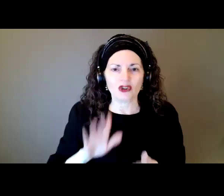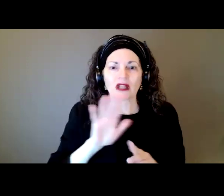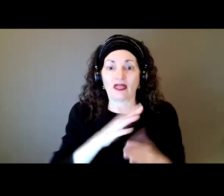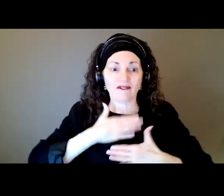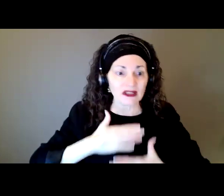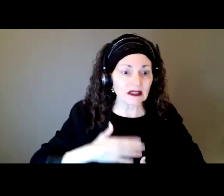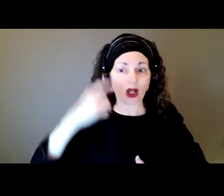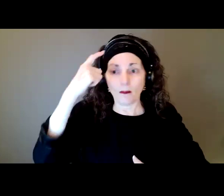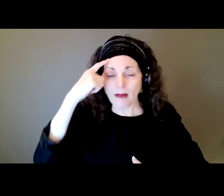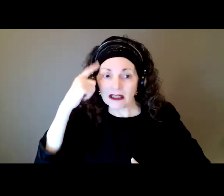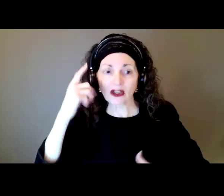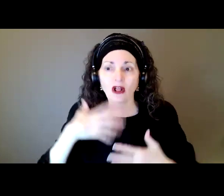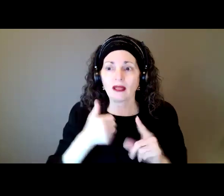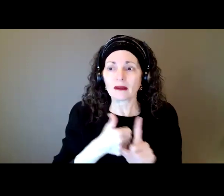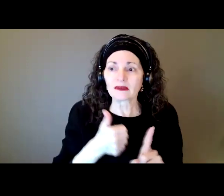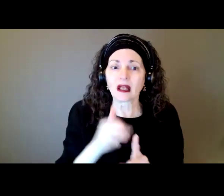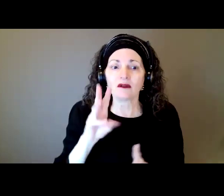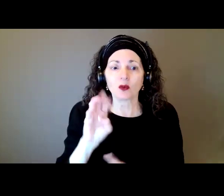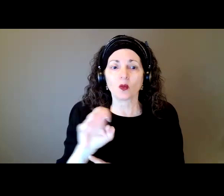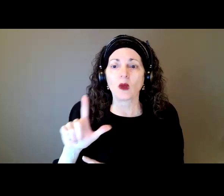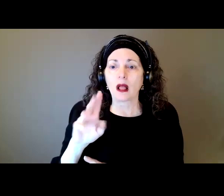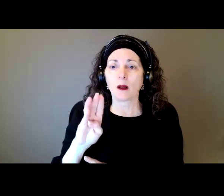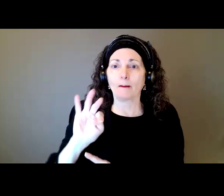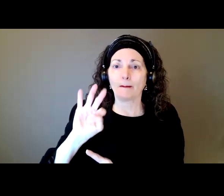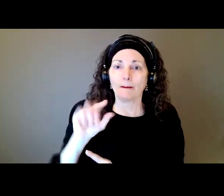The work by direct care professionals is critical,